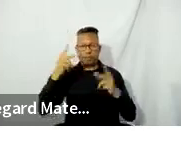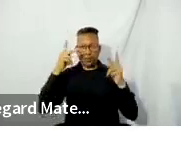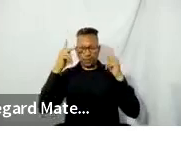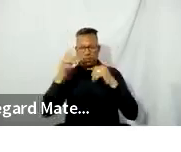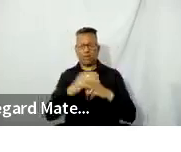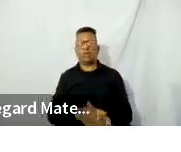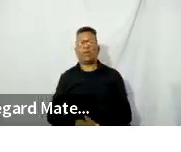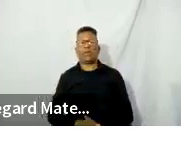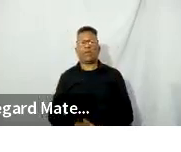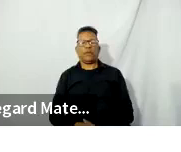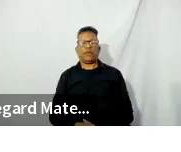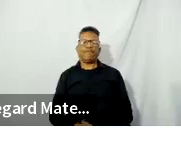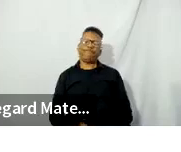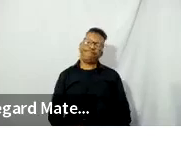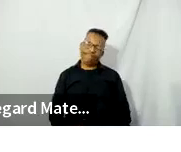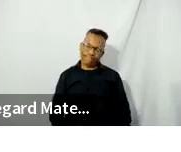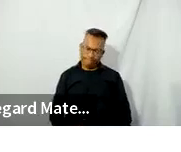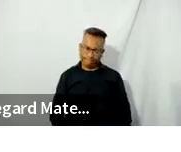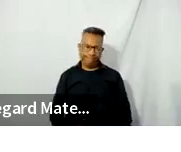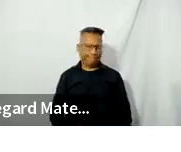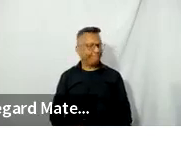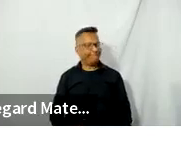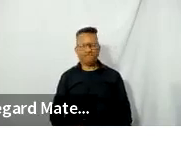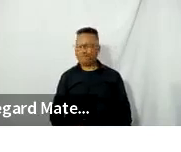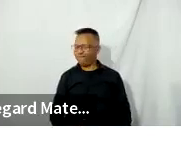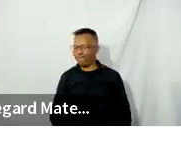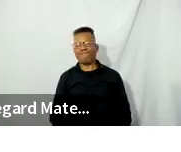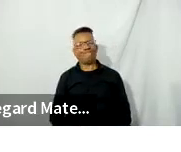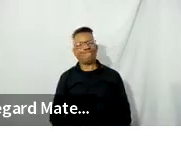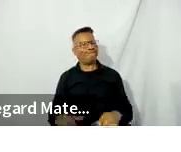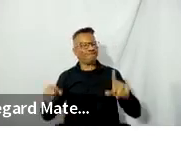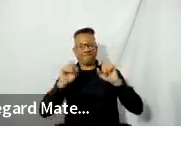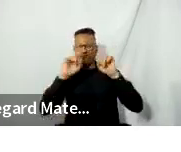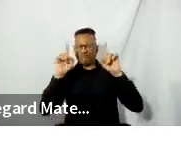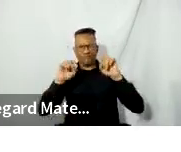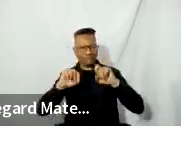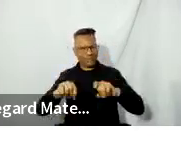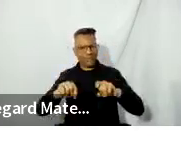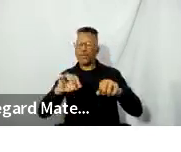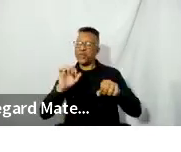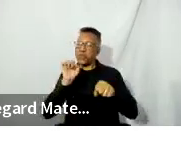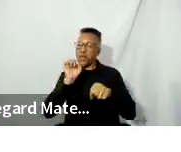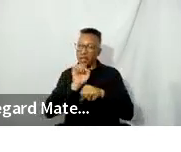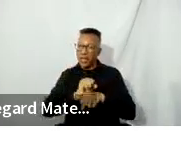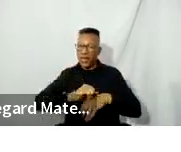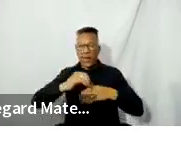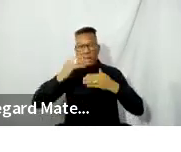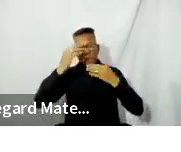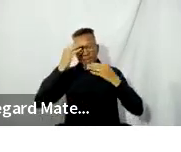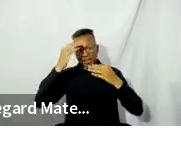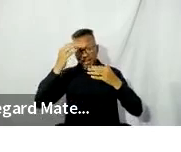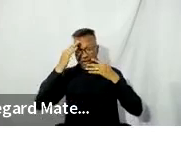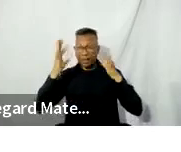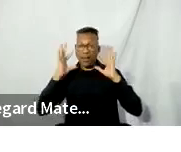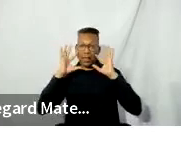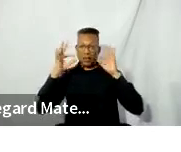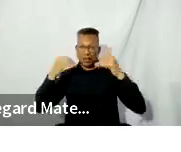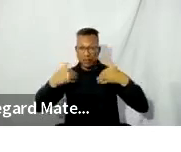I'm. I'm not know my friends I , I will I will I will I will stop thank you for y ry much for ry much for listening, and I